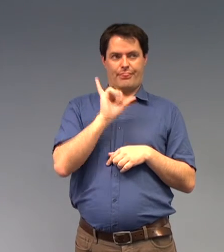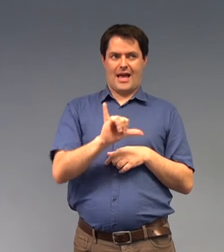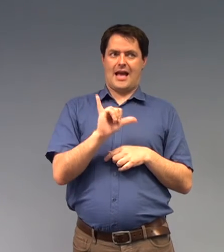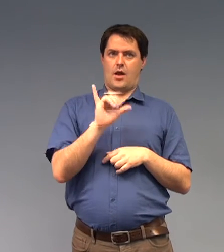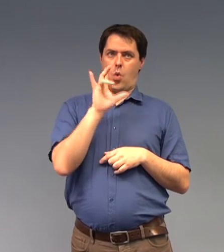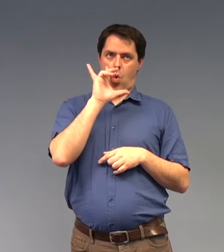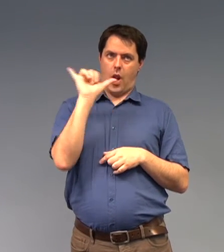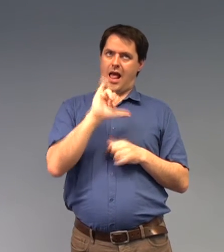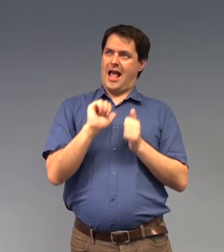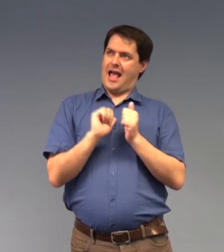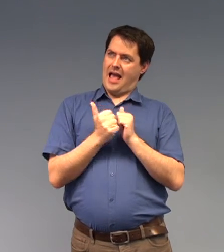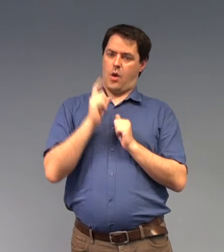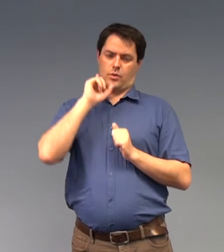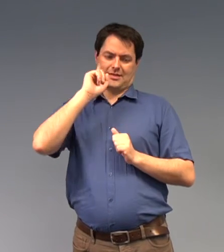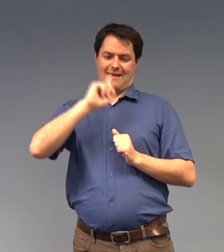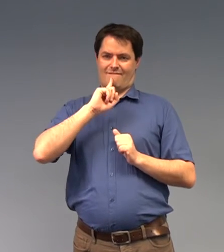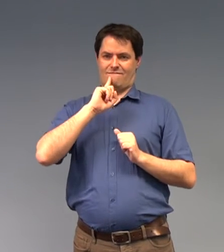I also looked at prosody-